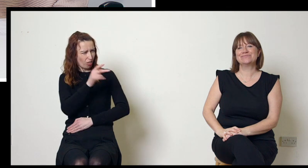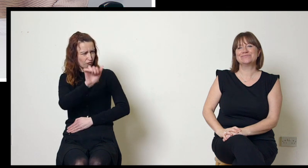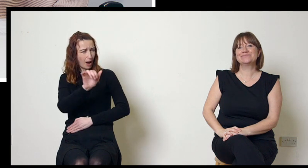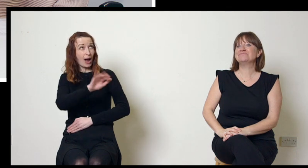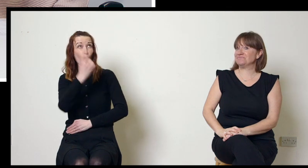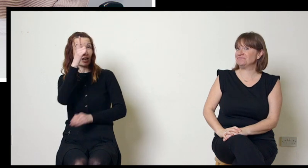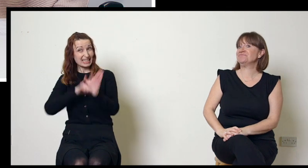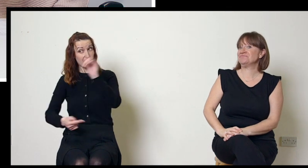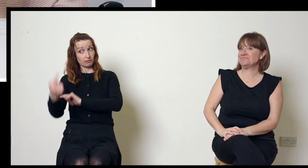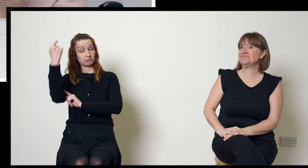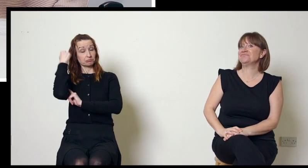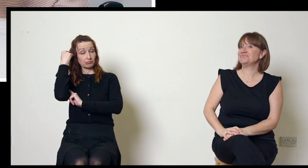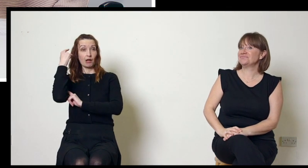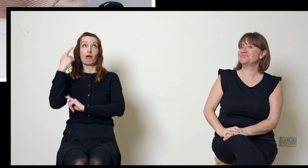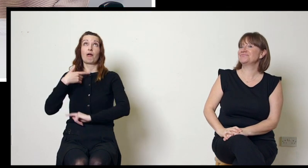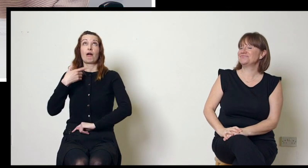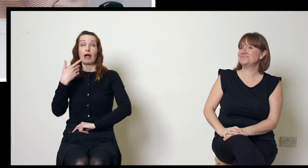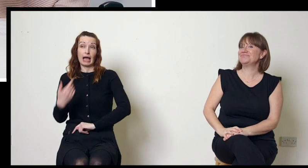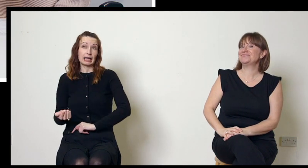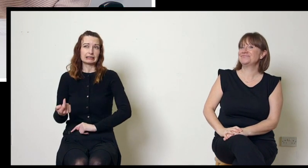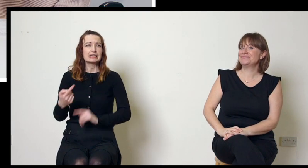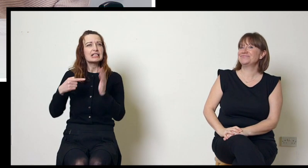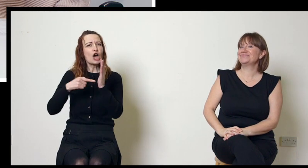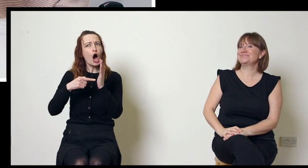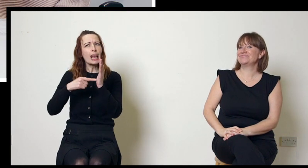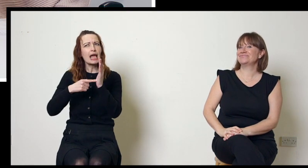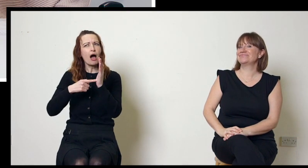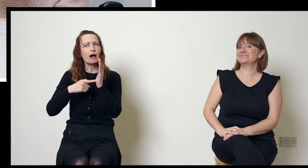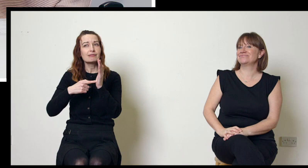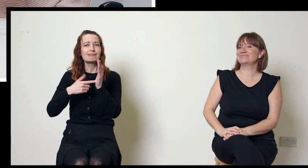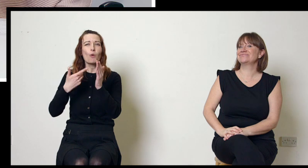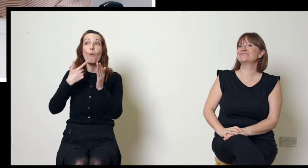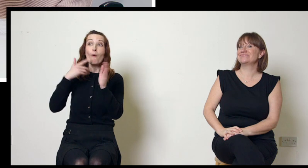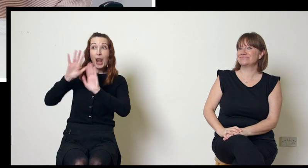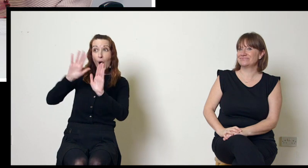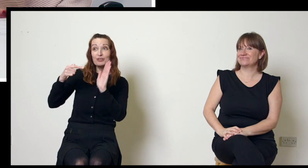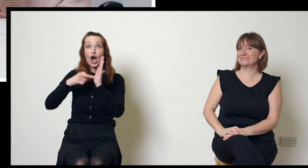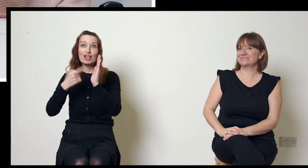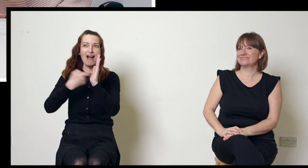Yeah. And we had… Tallia. Shoutout to Talia Randall. So let's talk about that